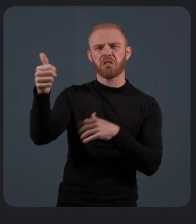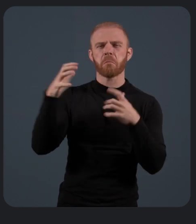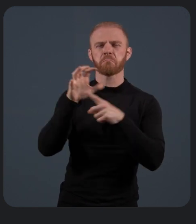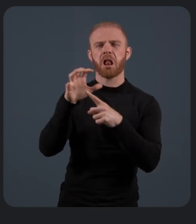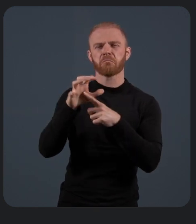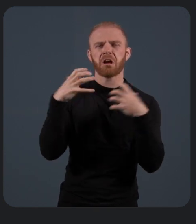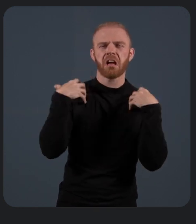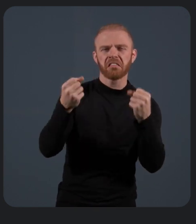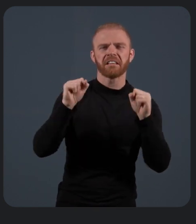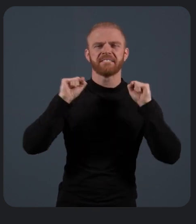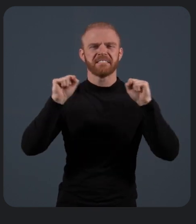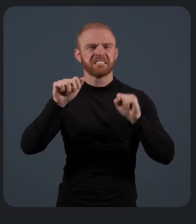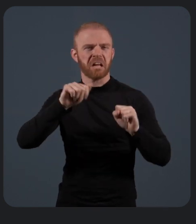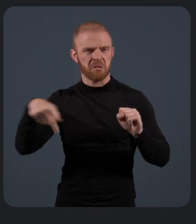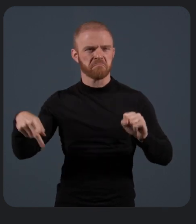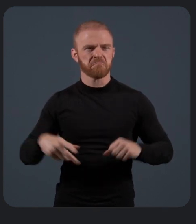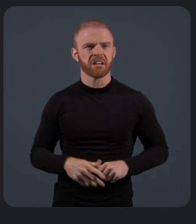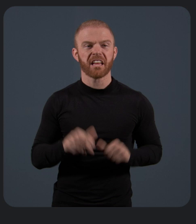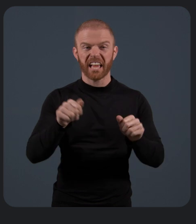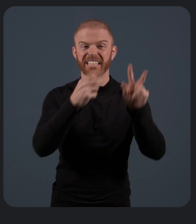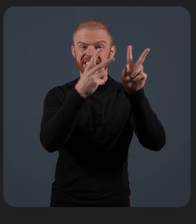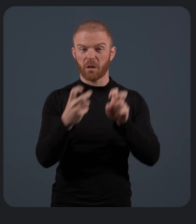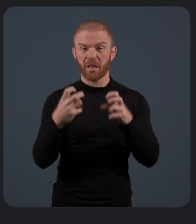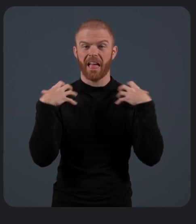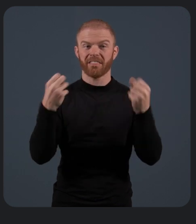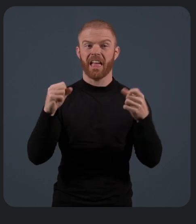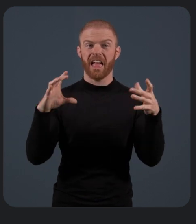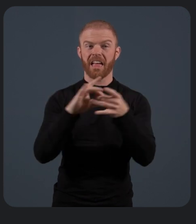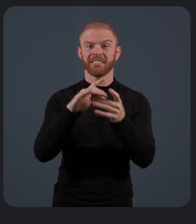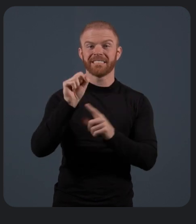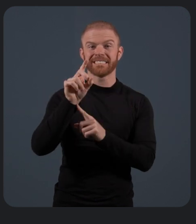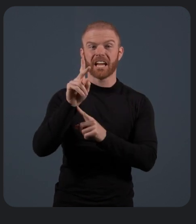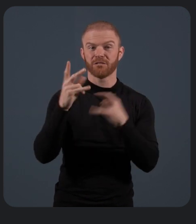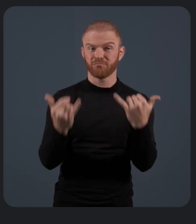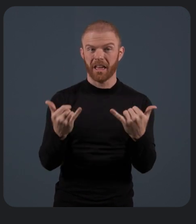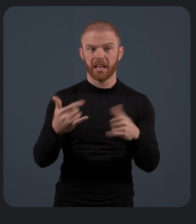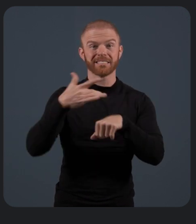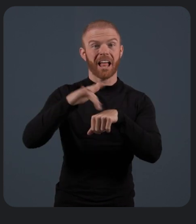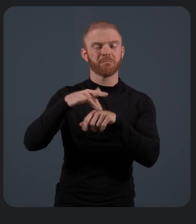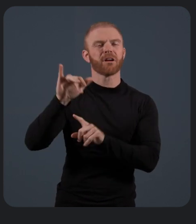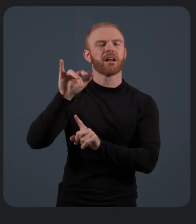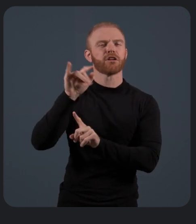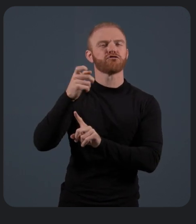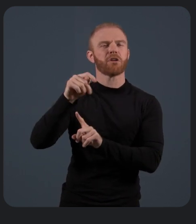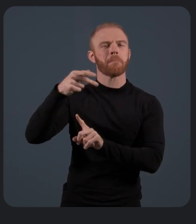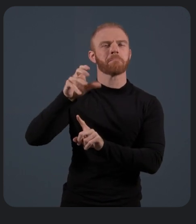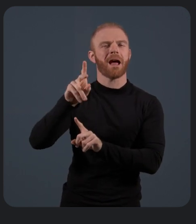You can download the Health Connect SDK today, available as a Jetpack library.